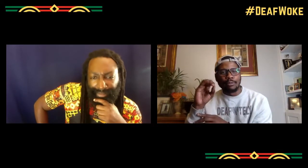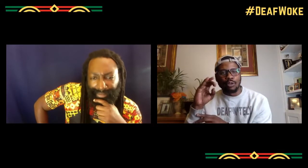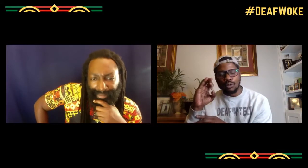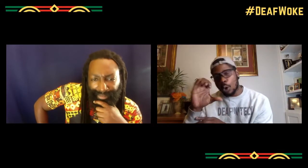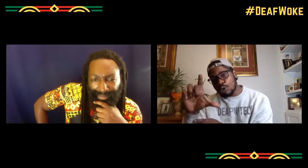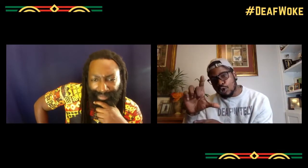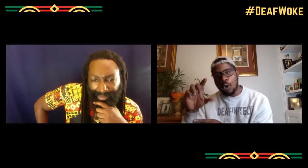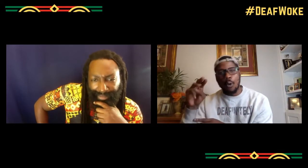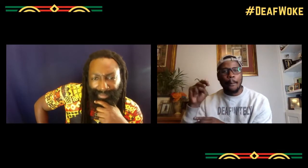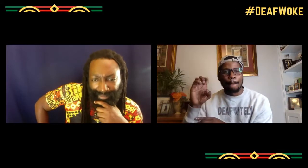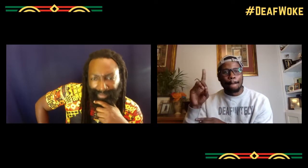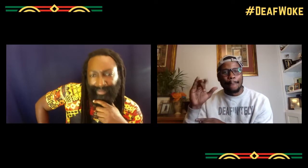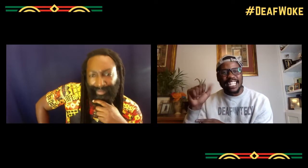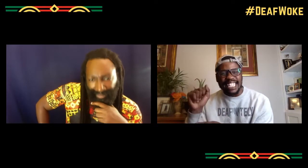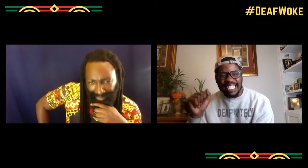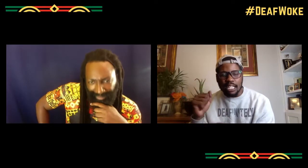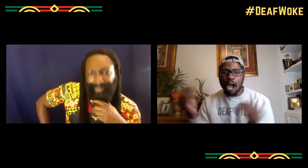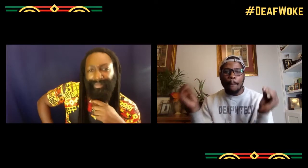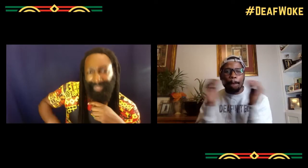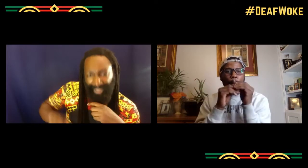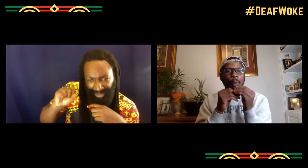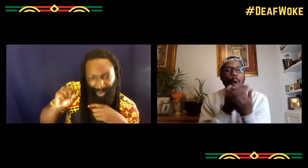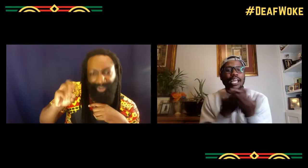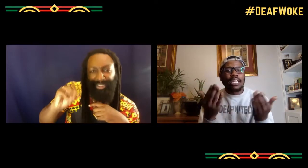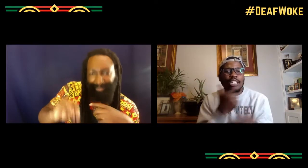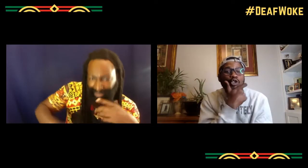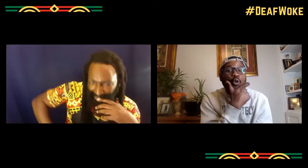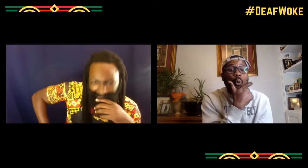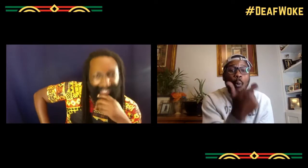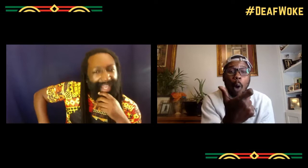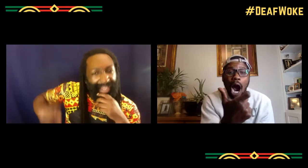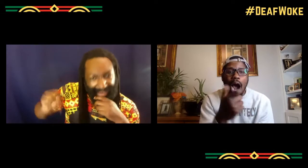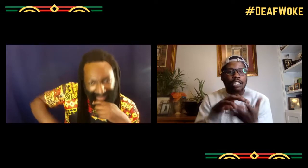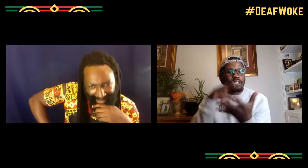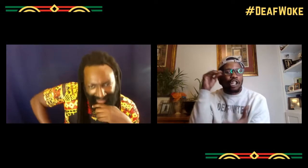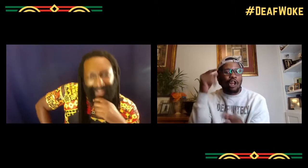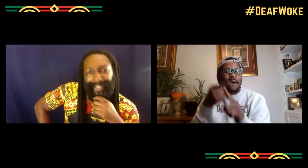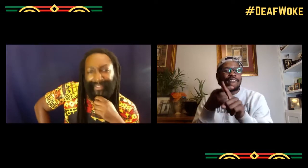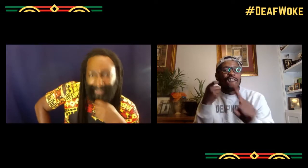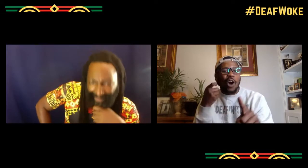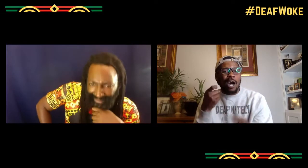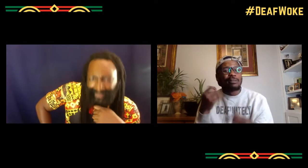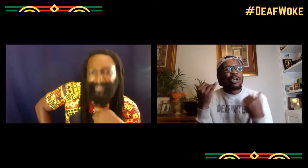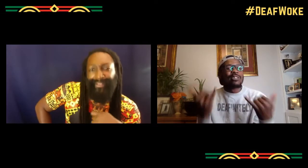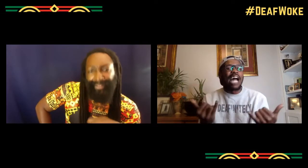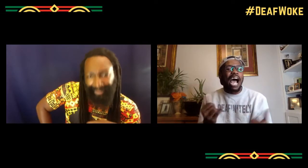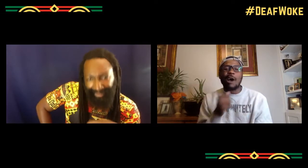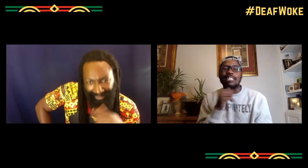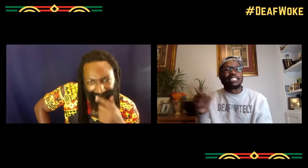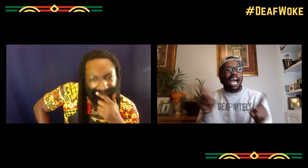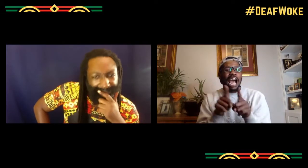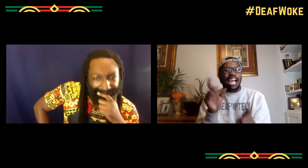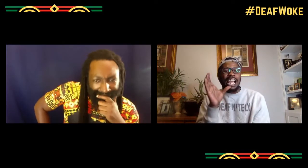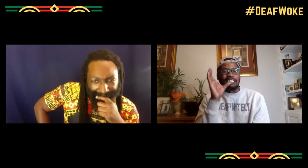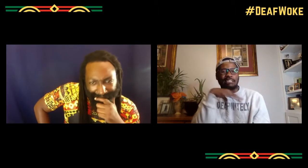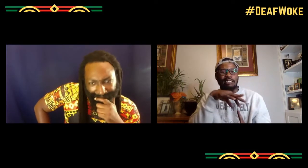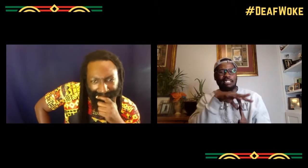And now, because we have that access to the internet. Yeah, yeah. We have more things to watch, we have more things to learn from.